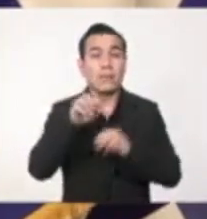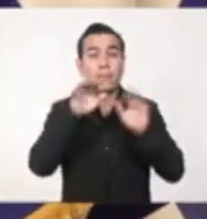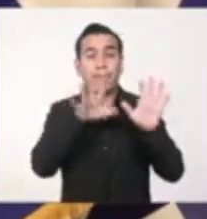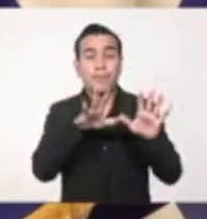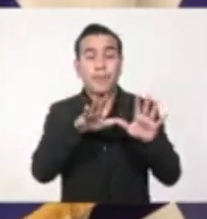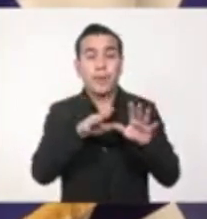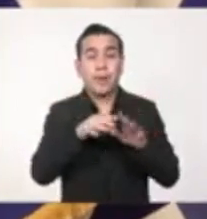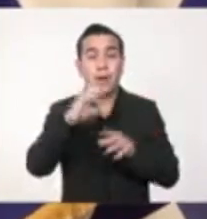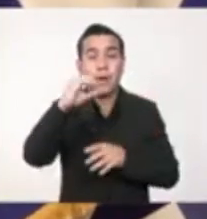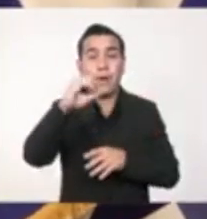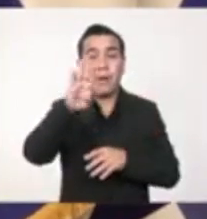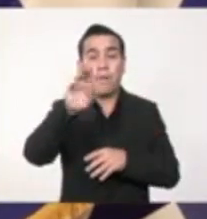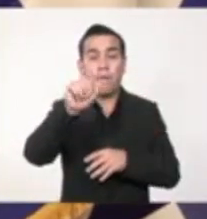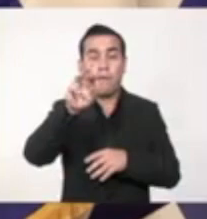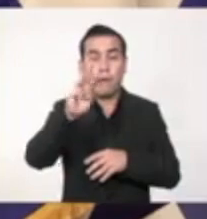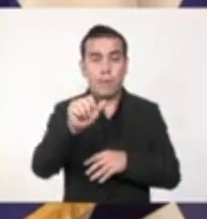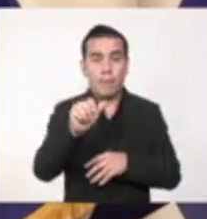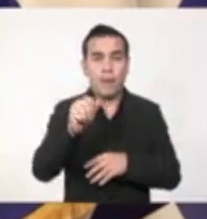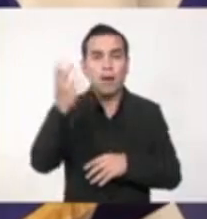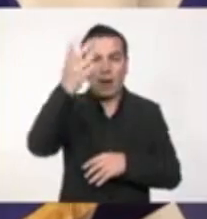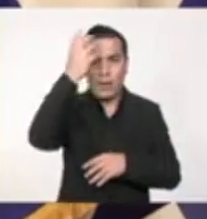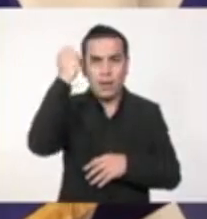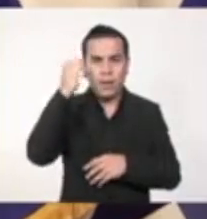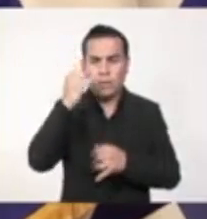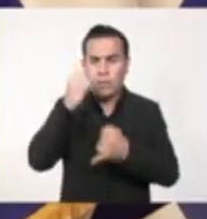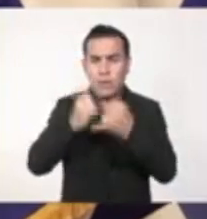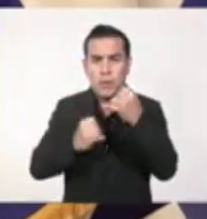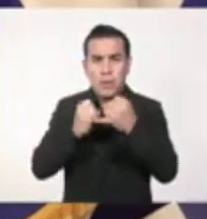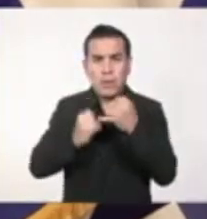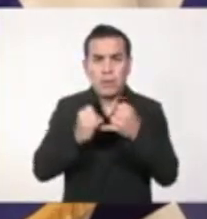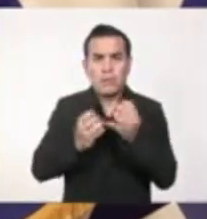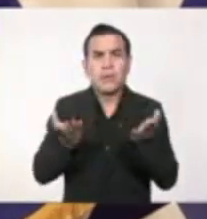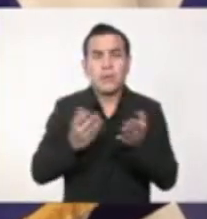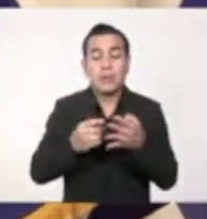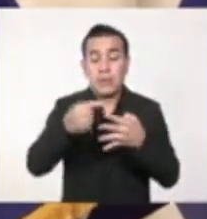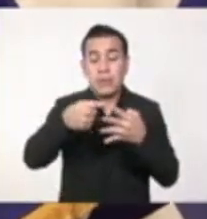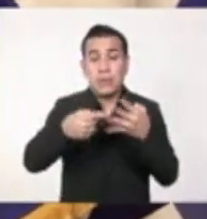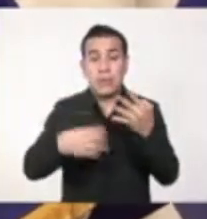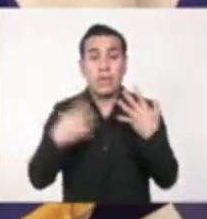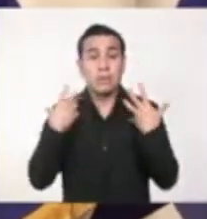president and was presenting was already in the last parts of its health law, which was very controversial in the States